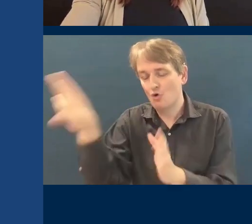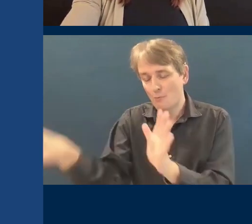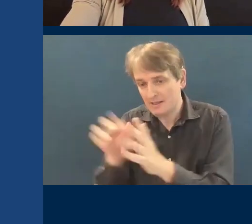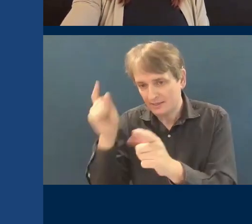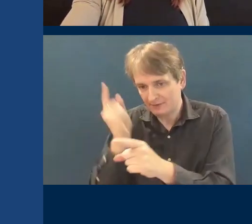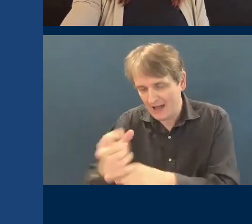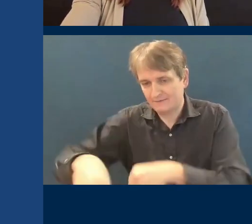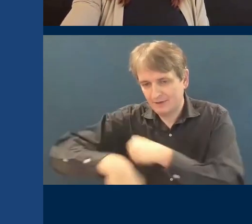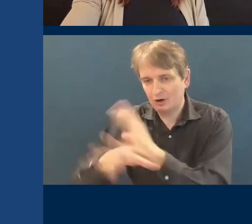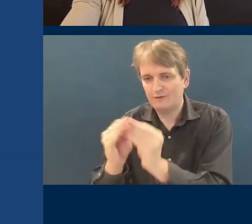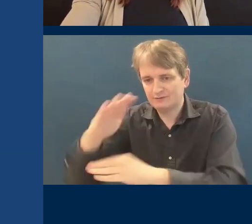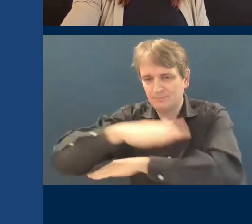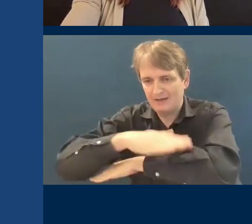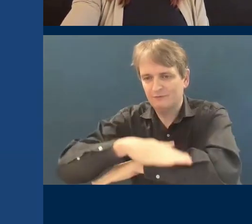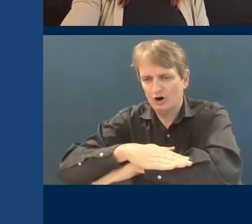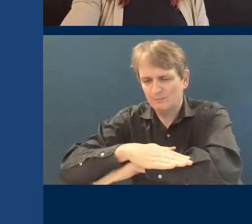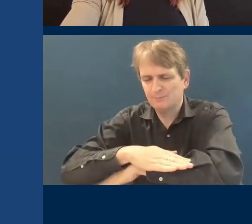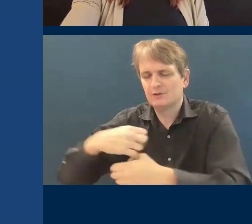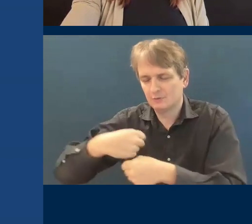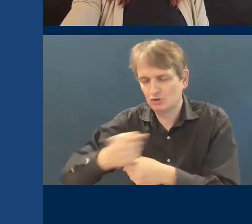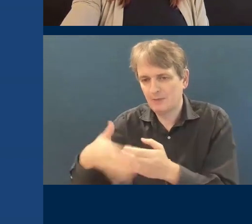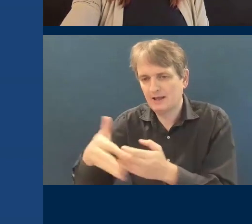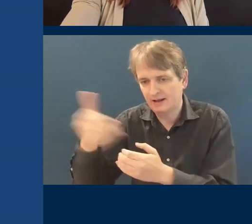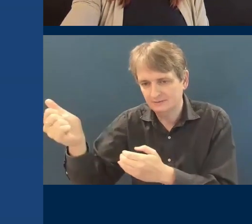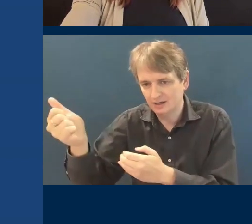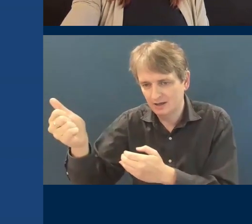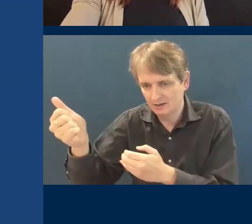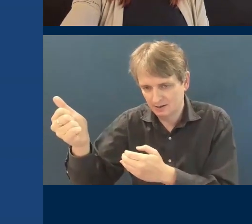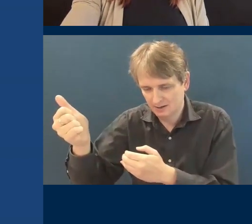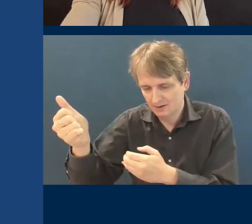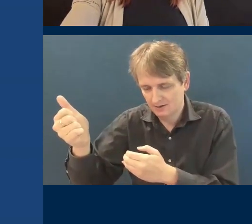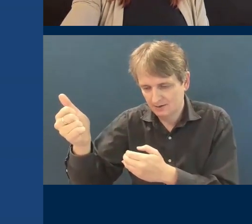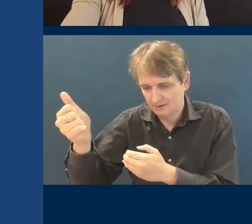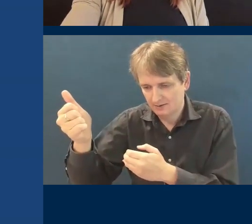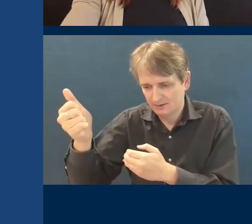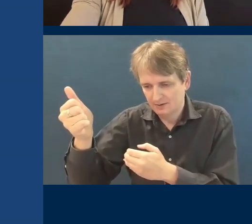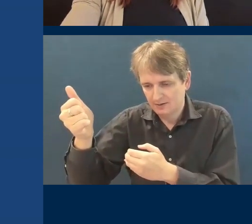So you can see if you pick the right video conferencing platform, it's going to make things a lot easier.